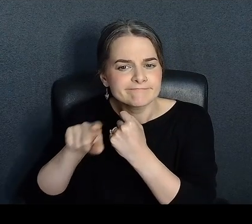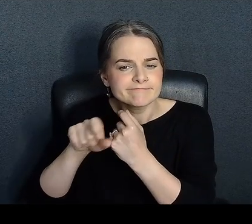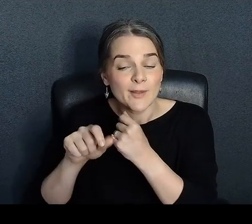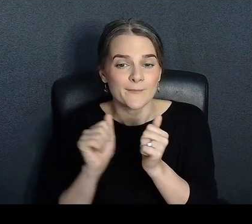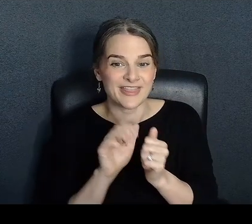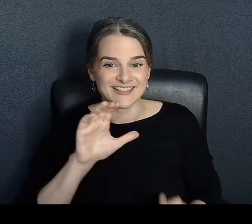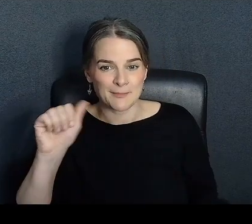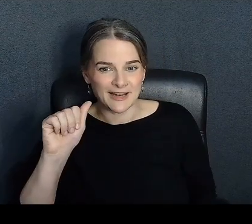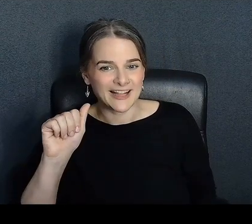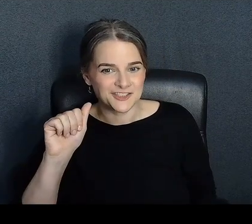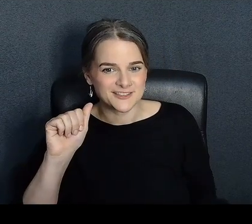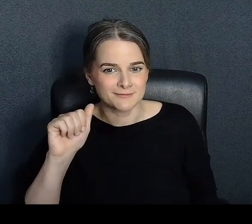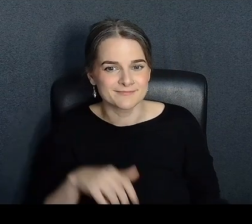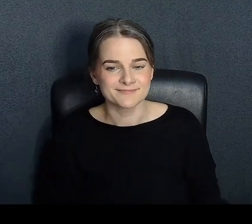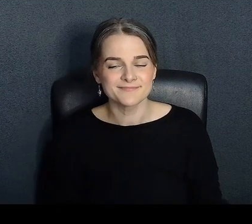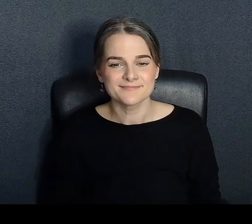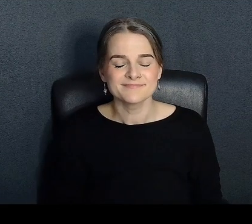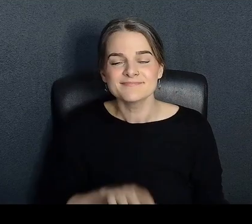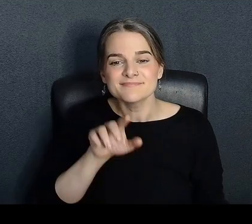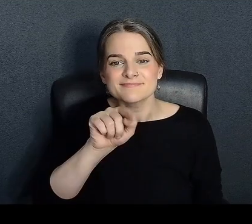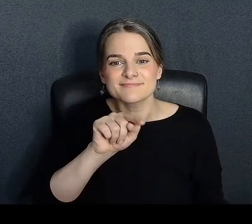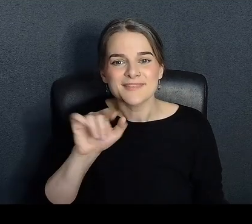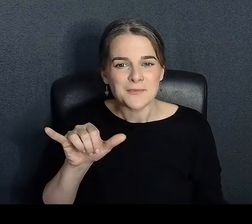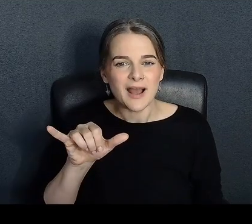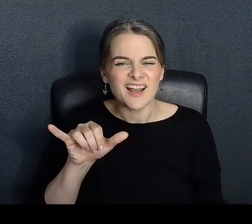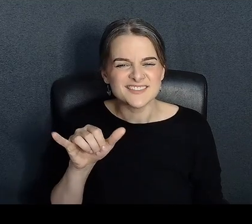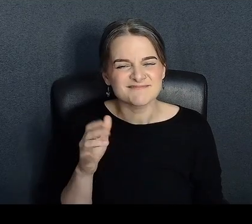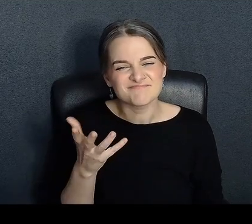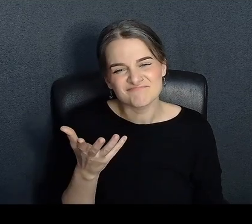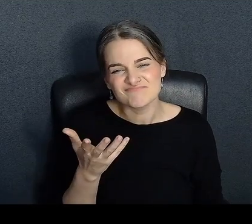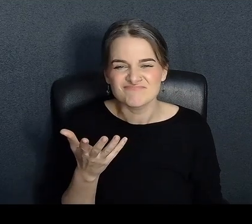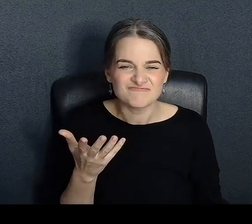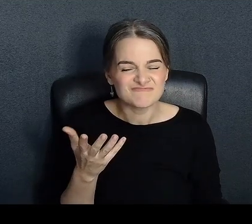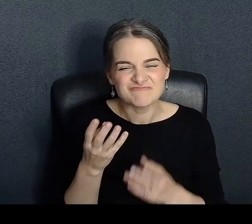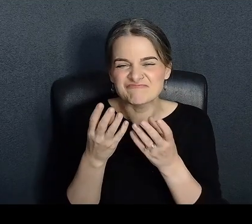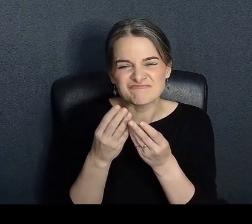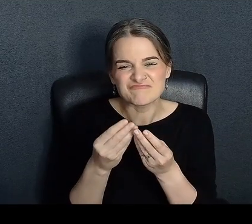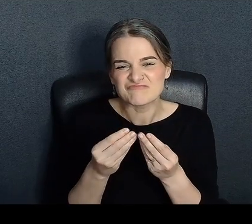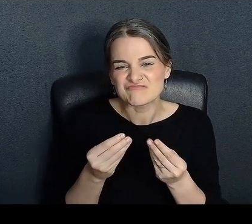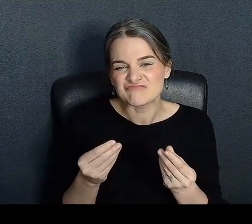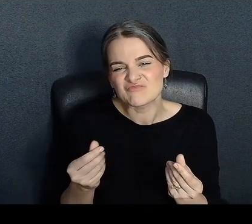So TTYs are kind of becoming extinct in the world,